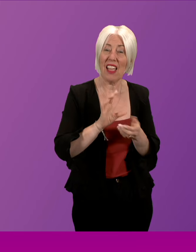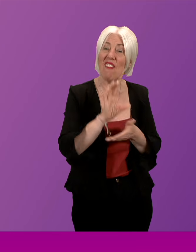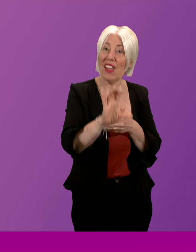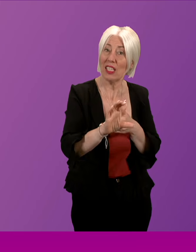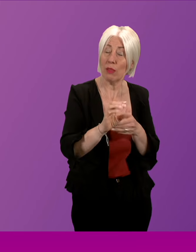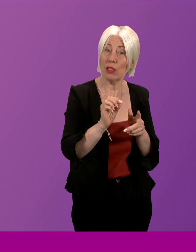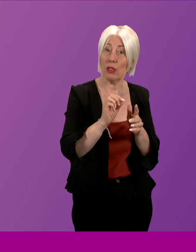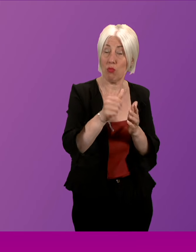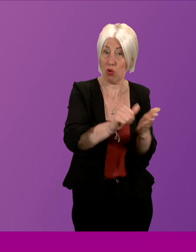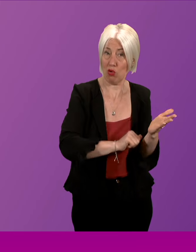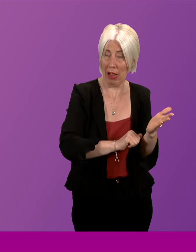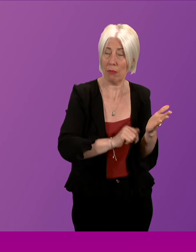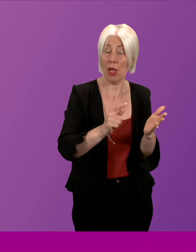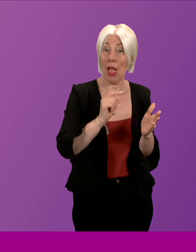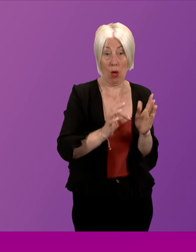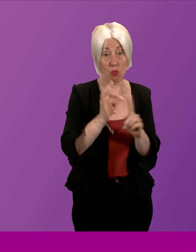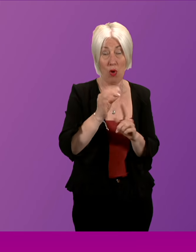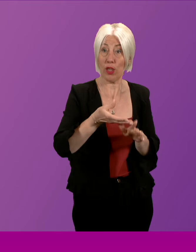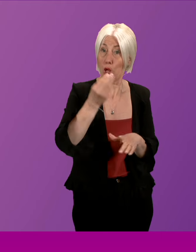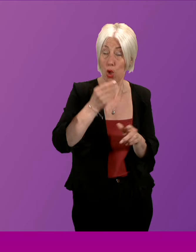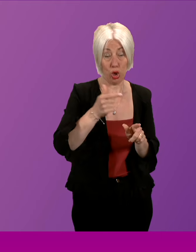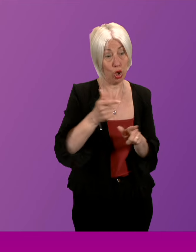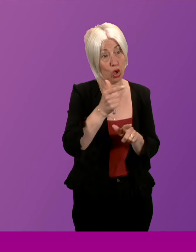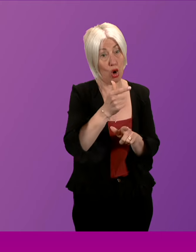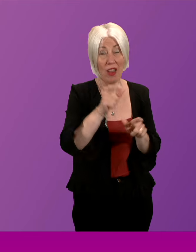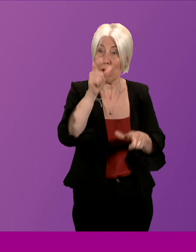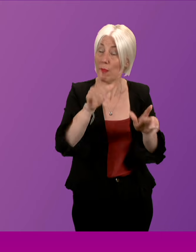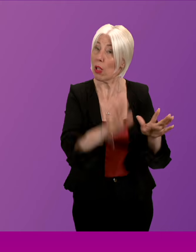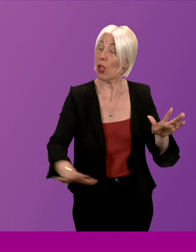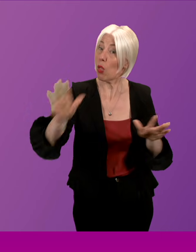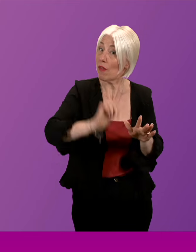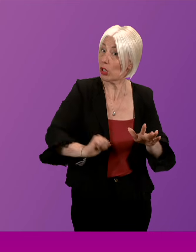estate and learning journey for young people across Scotland. As the First Minister knows,